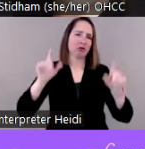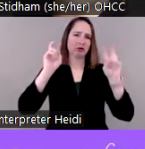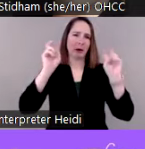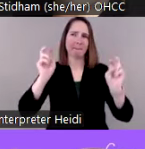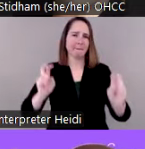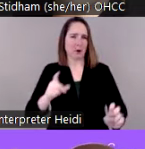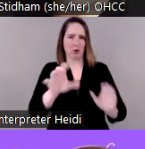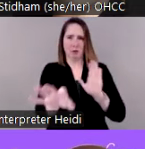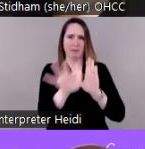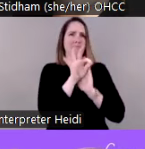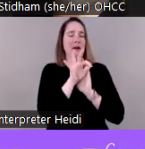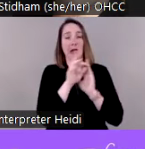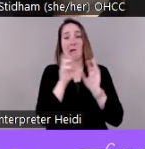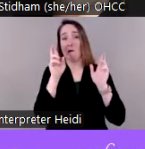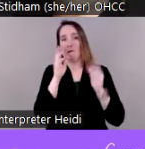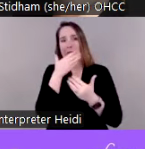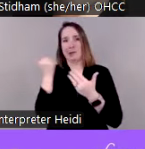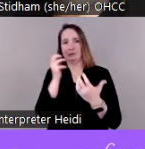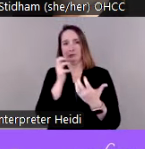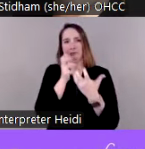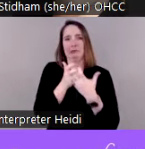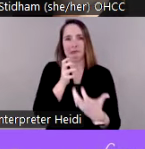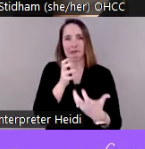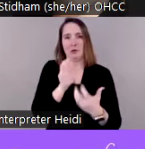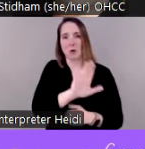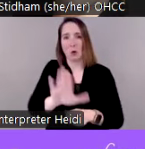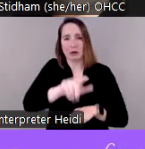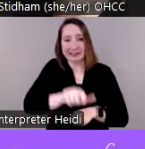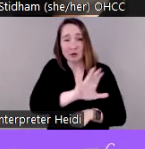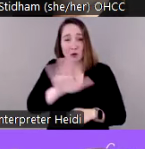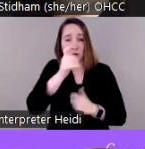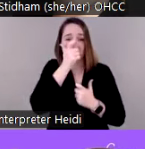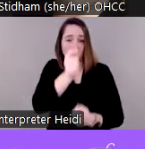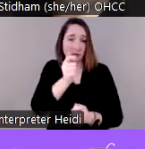choose from to hopefully best fit your